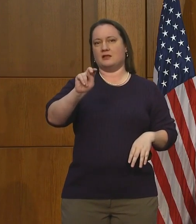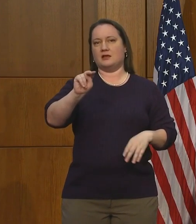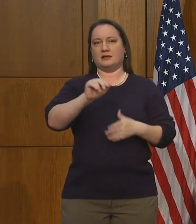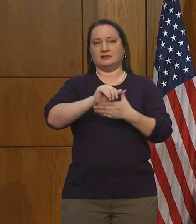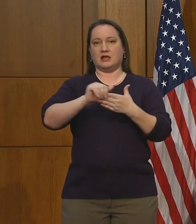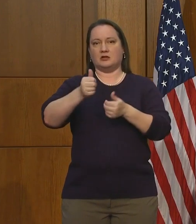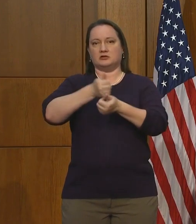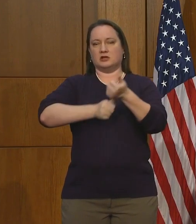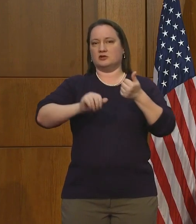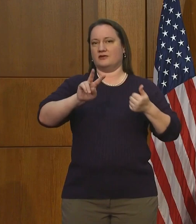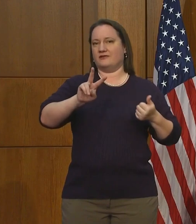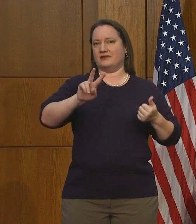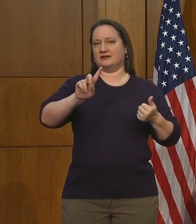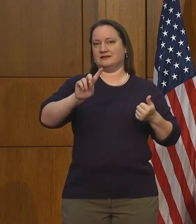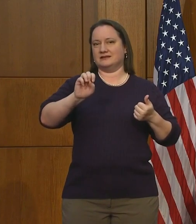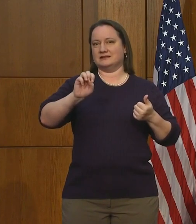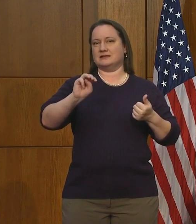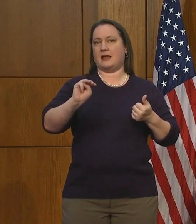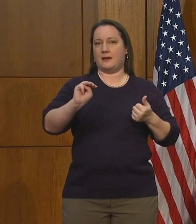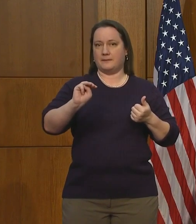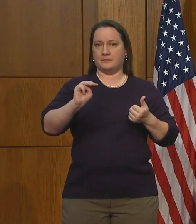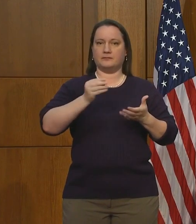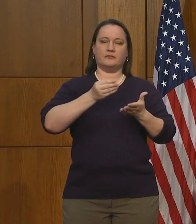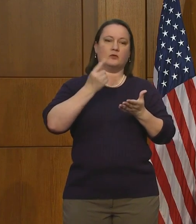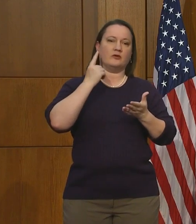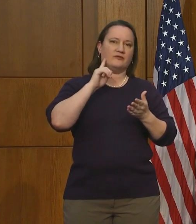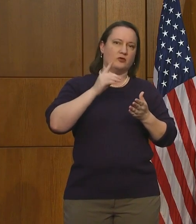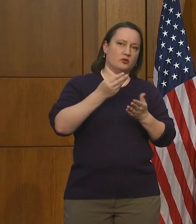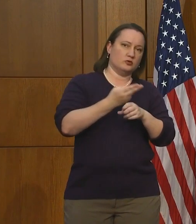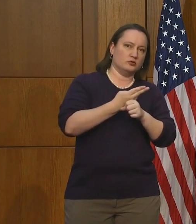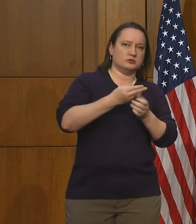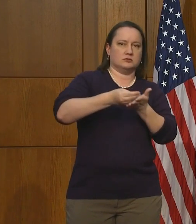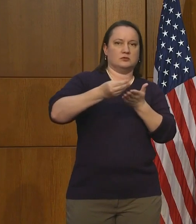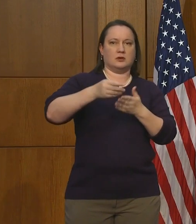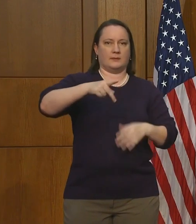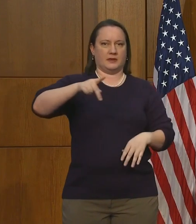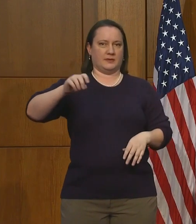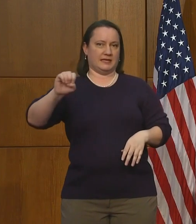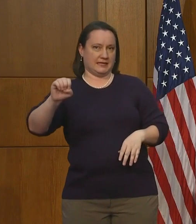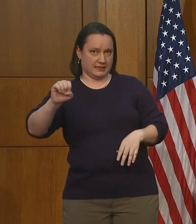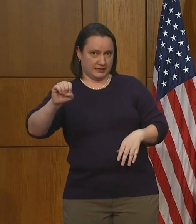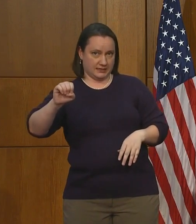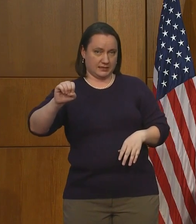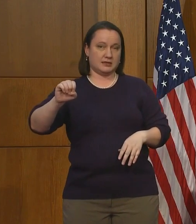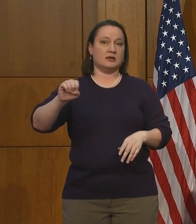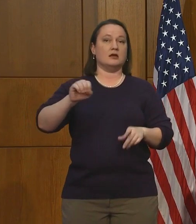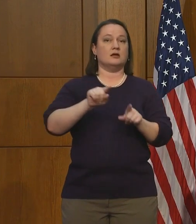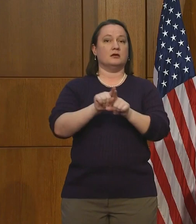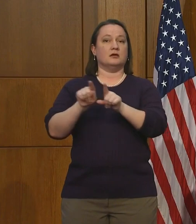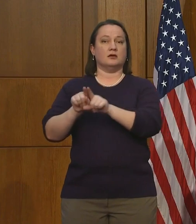MILLION DOLLARS- UNDER THE PURVIEW OF BDM- FOR THE